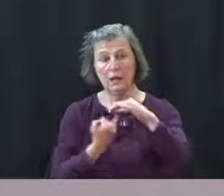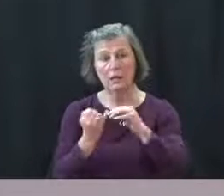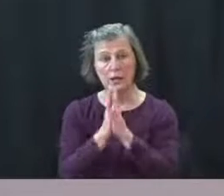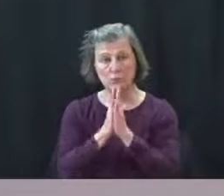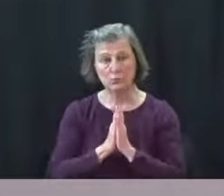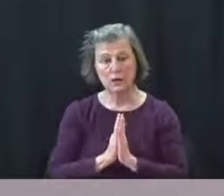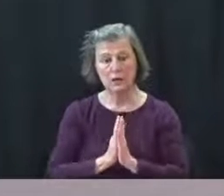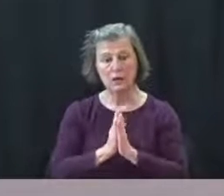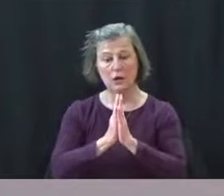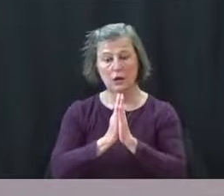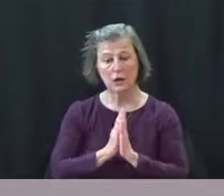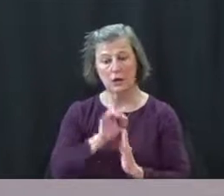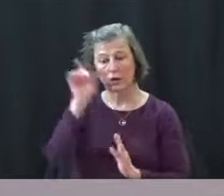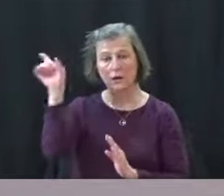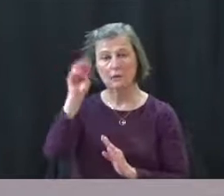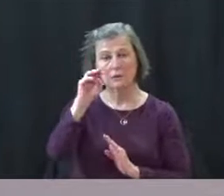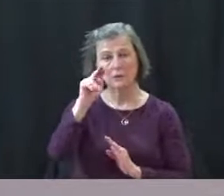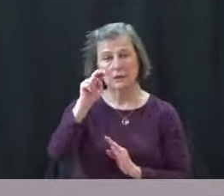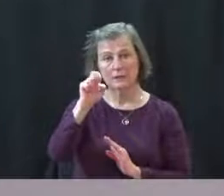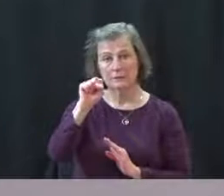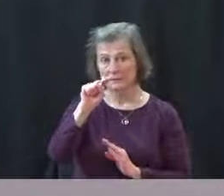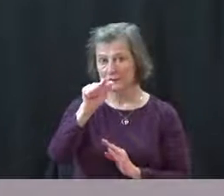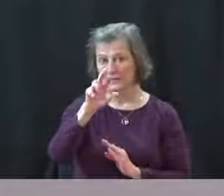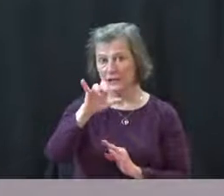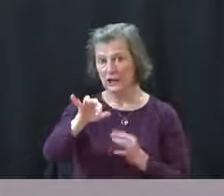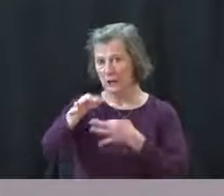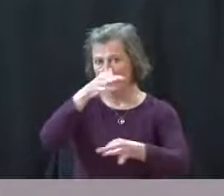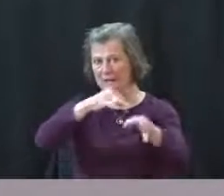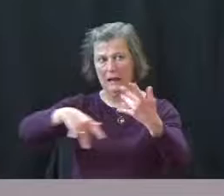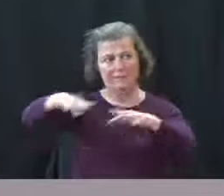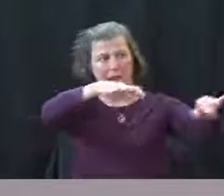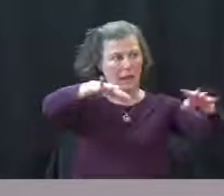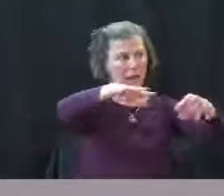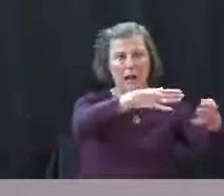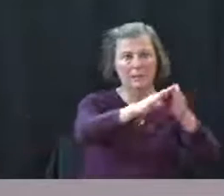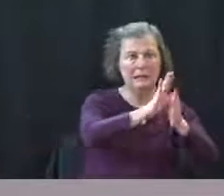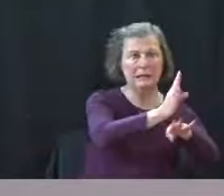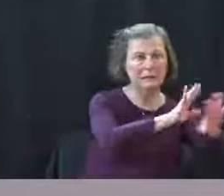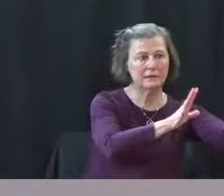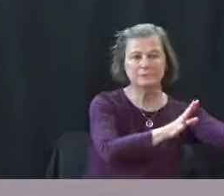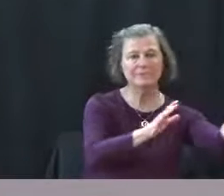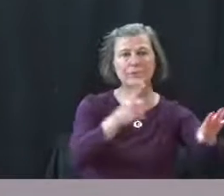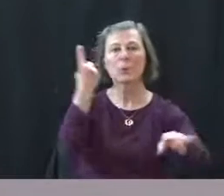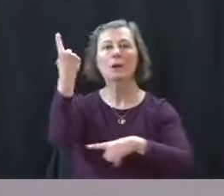to bustling street life but one day he was running errands in Louisville, Kentucky and